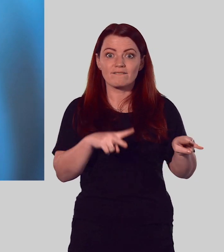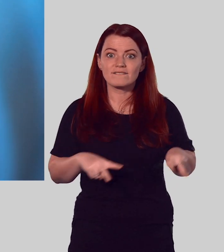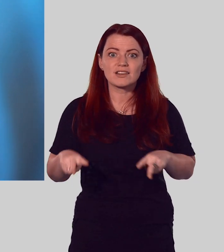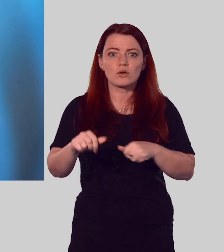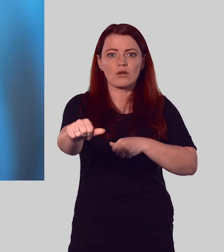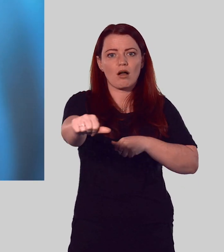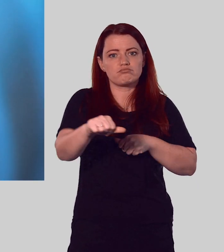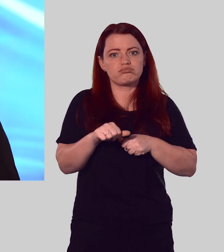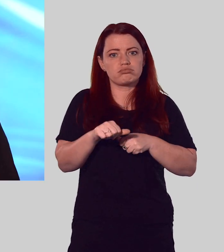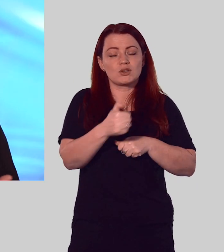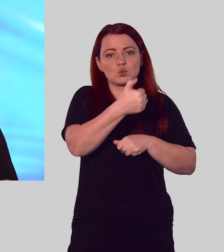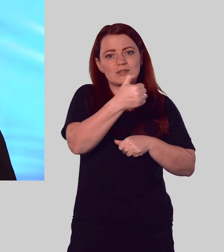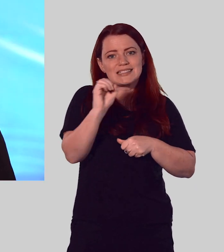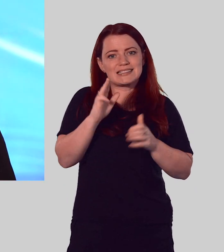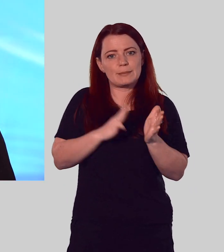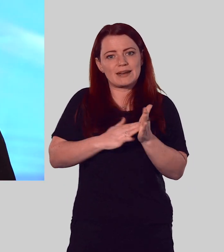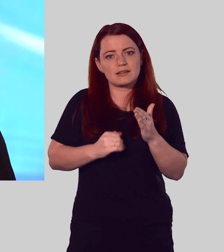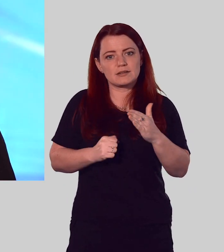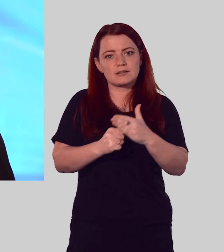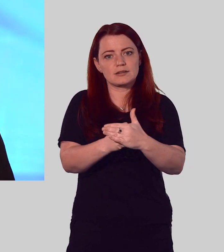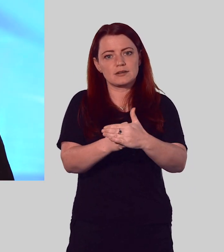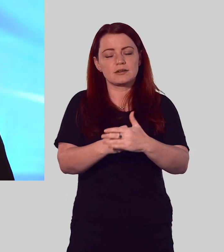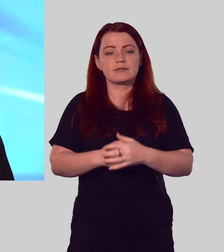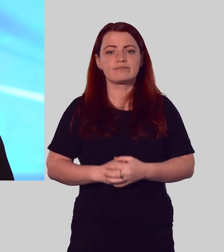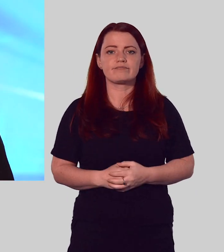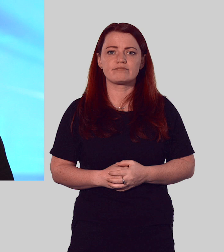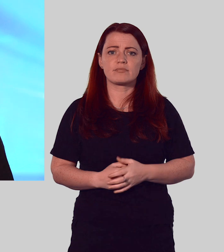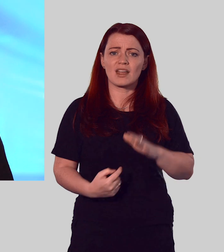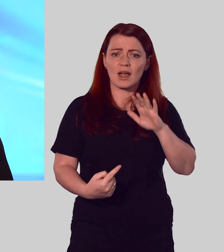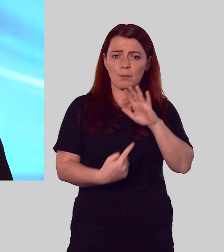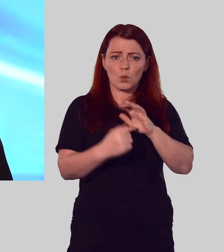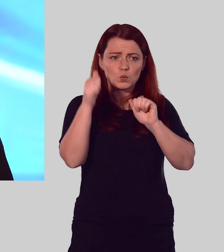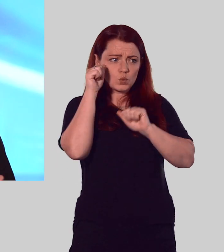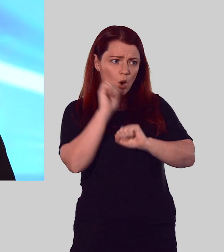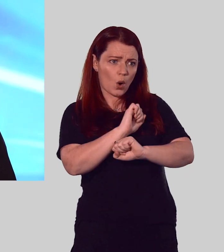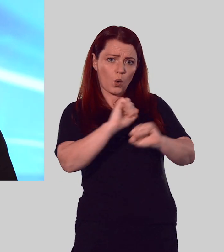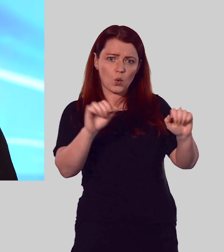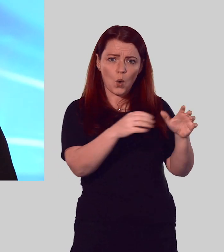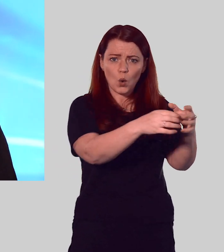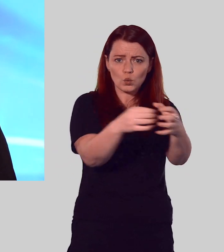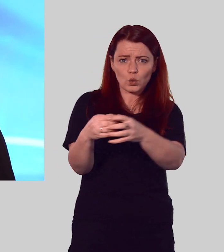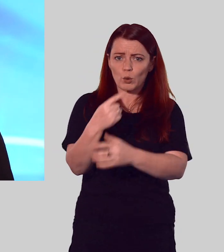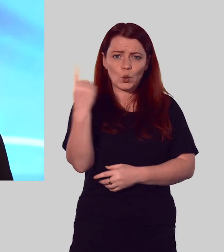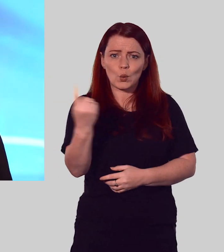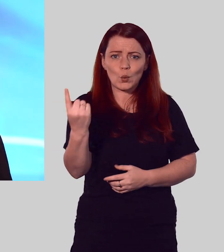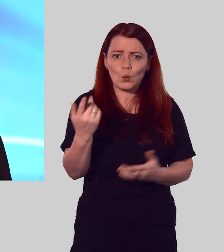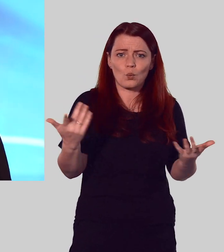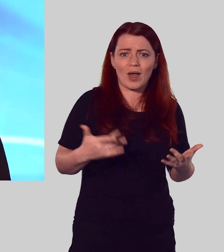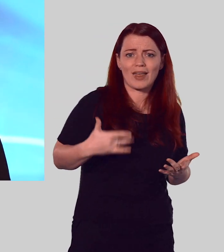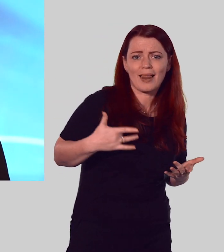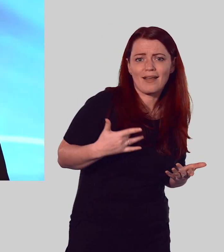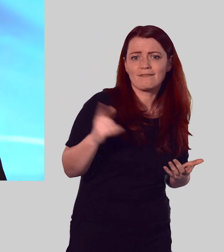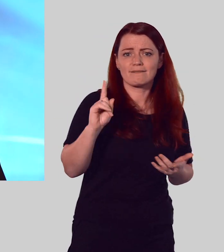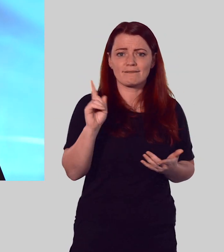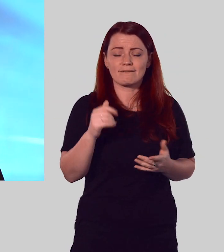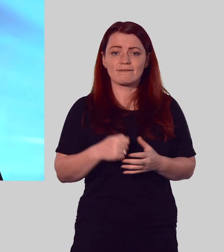in length. It's important to know the demographics of your audience, Facebook might be appropriate for adults, Instagram for